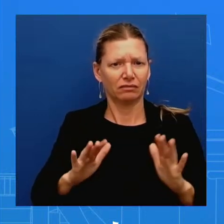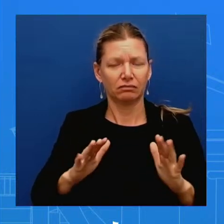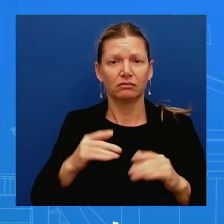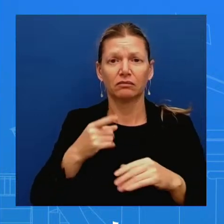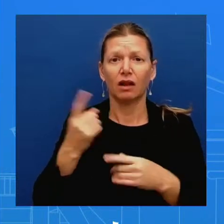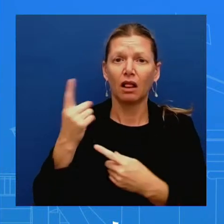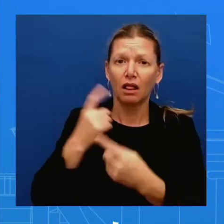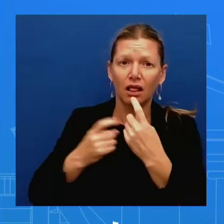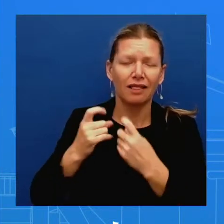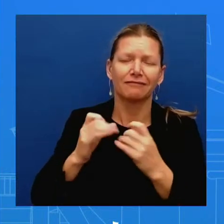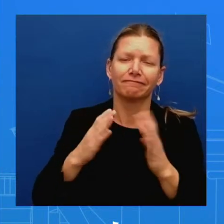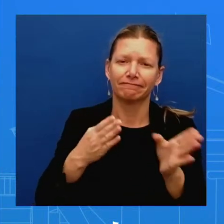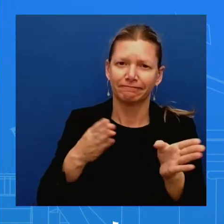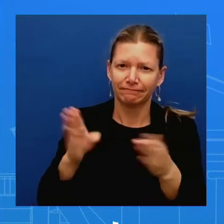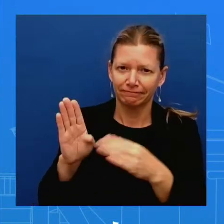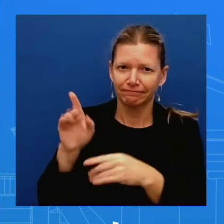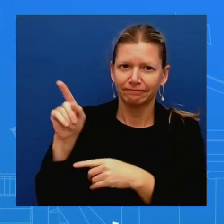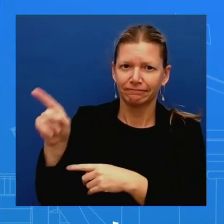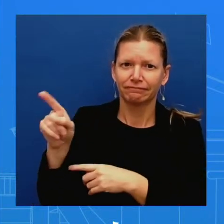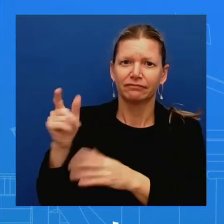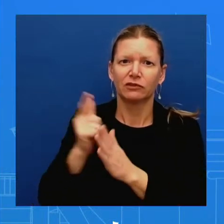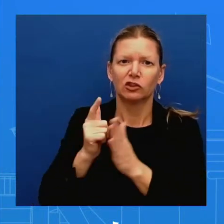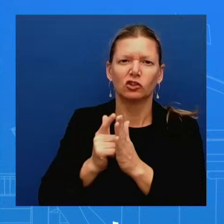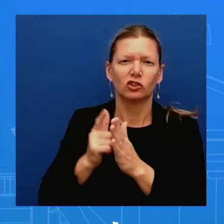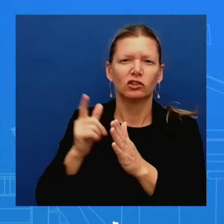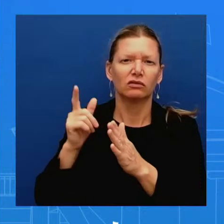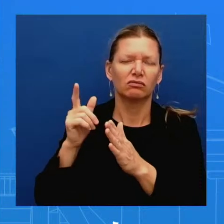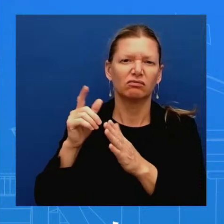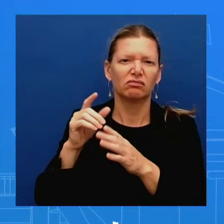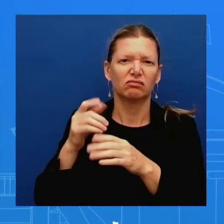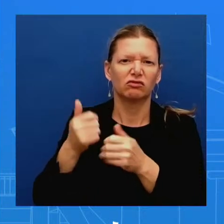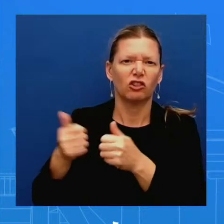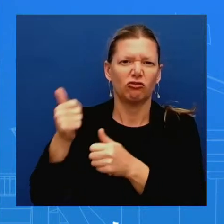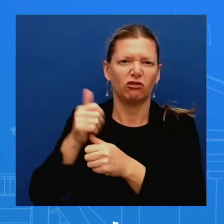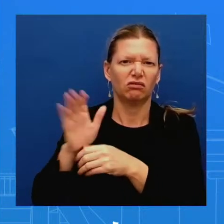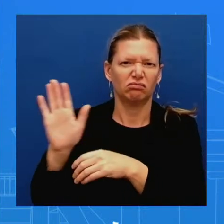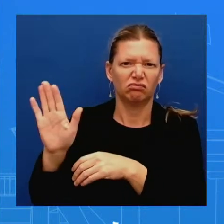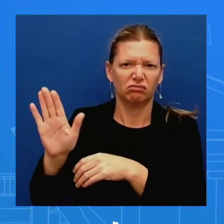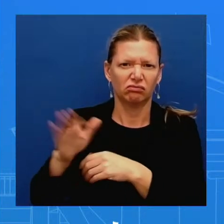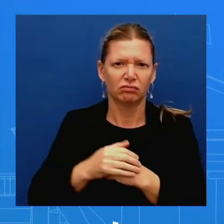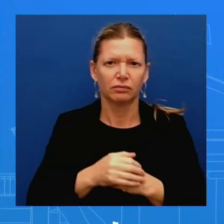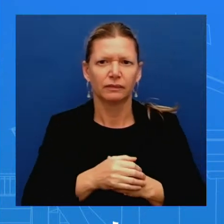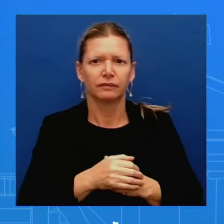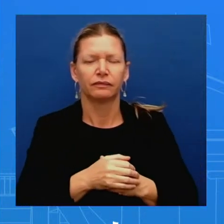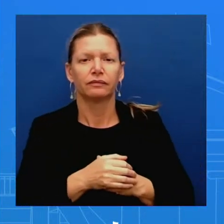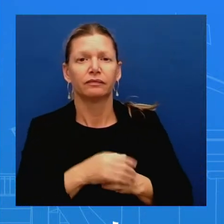The Press: You talked about the transcripts being released. Ms. Jean-Pierre: Yeah. The Press: But, as you know, hearing something and reading it is very different.